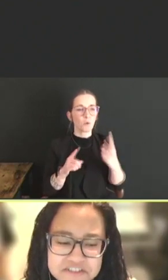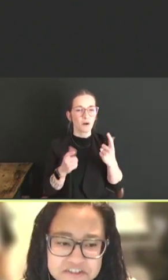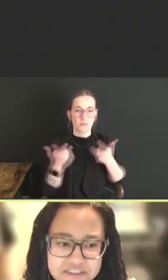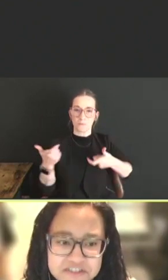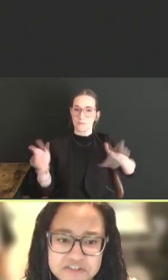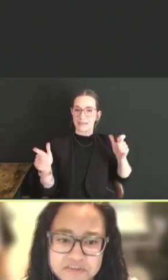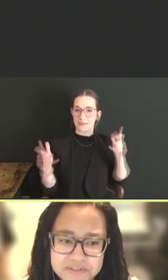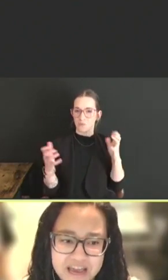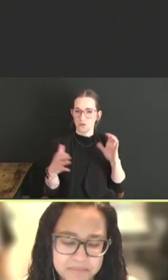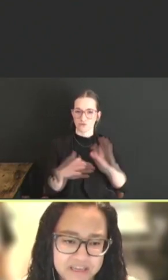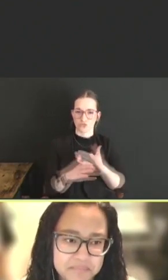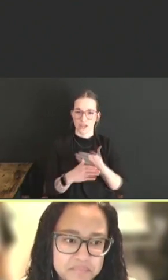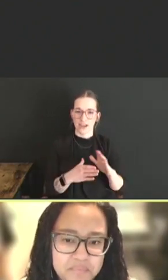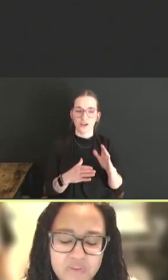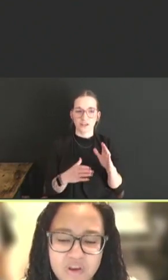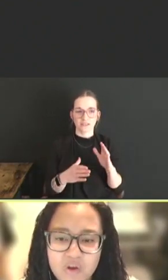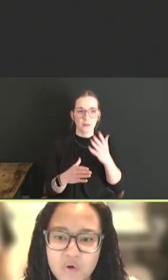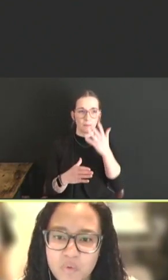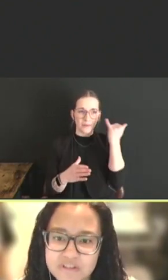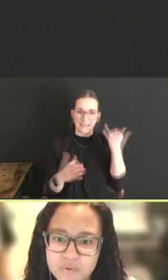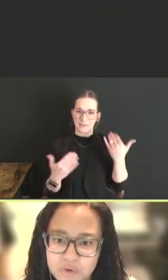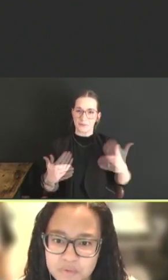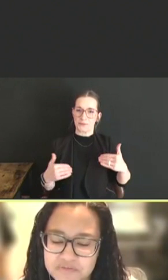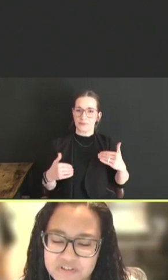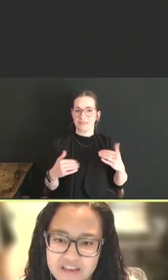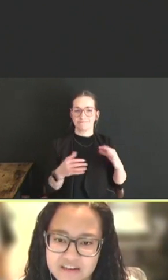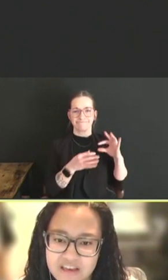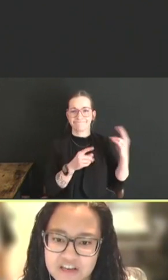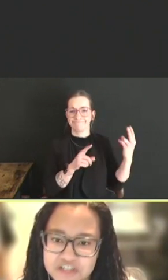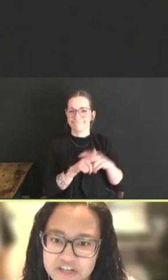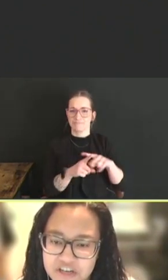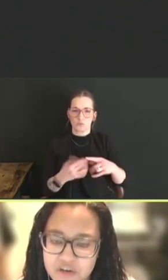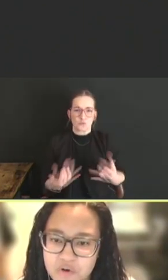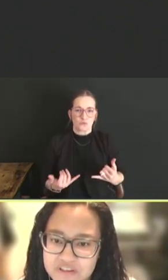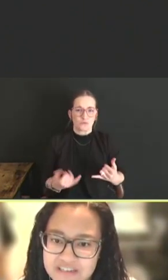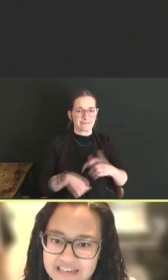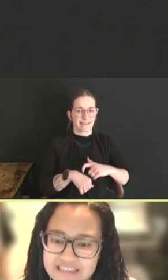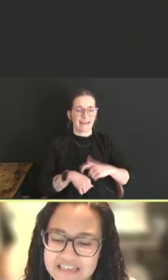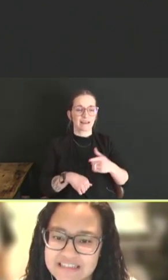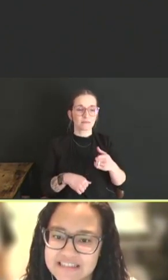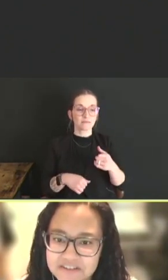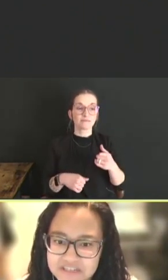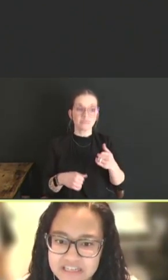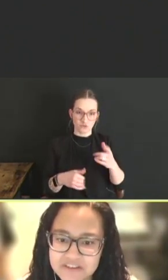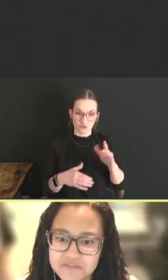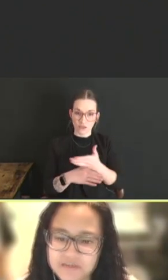considering that it's so timely, was the work we've done sharing COVID-19 safety information,